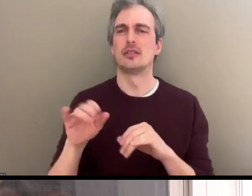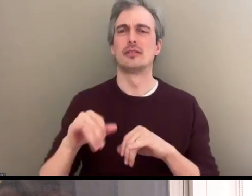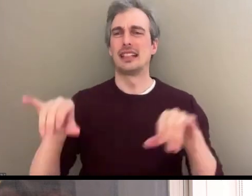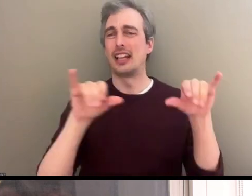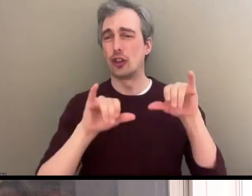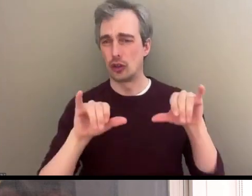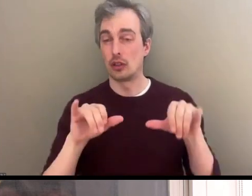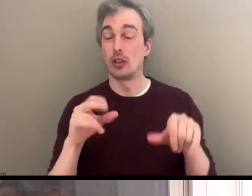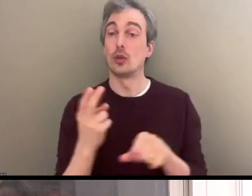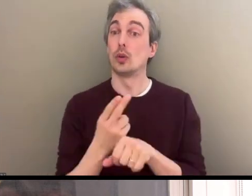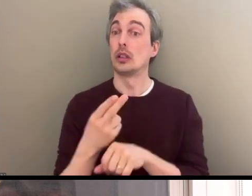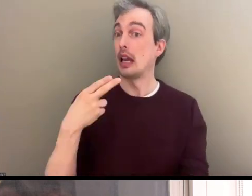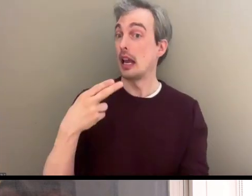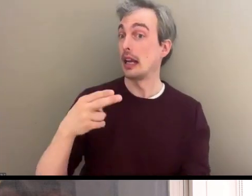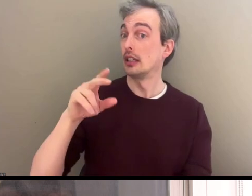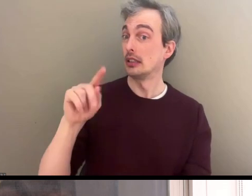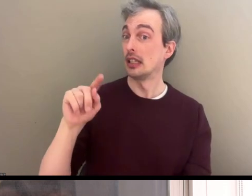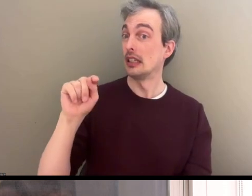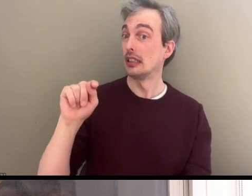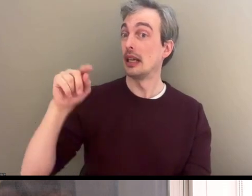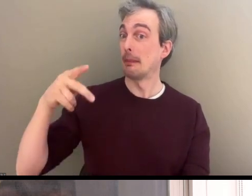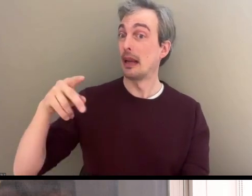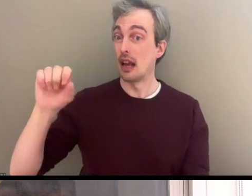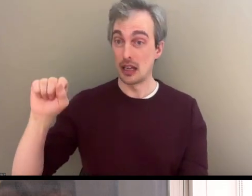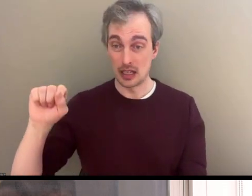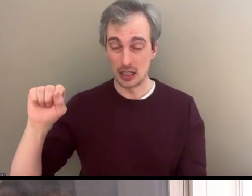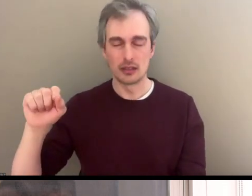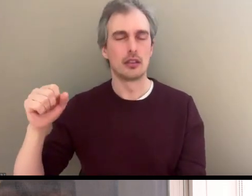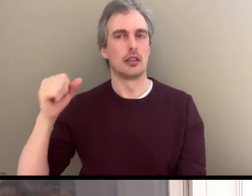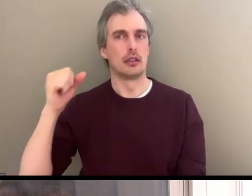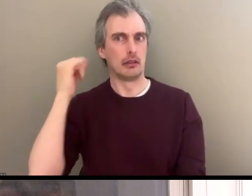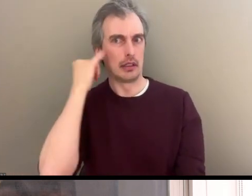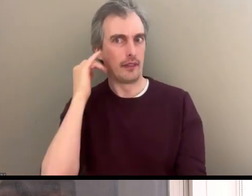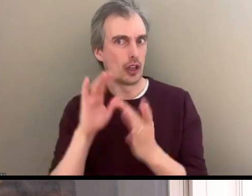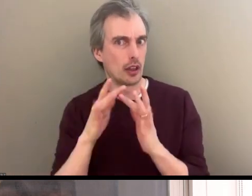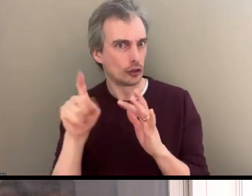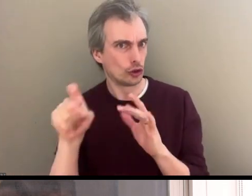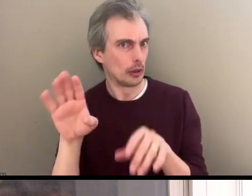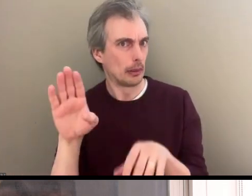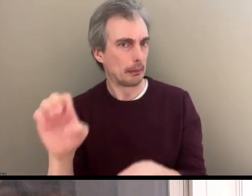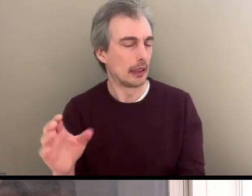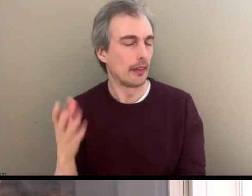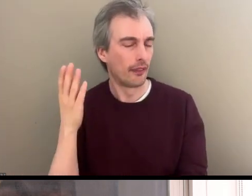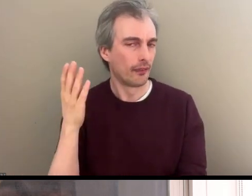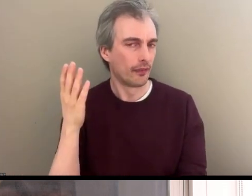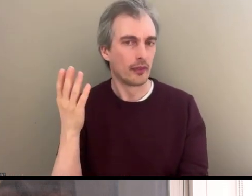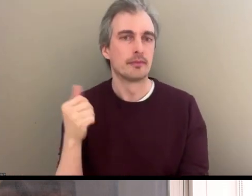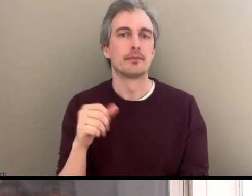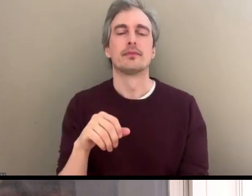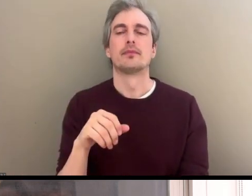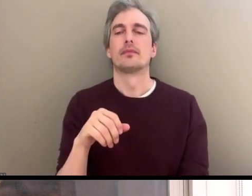online, it probably should be. It's free of deprecated APIs, which is not uncommon in today's